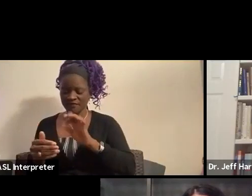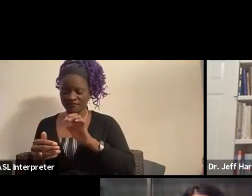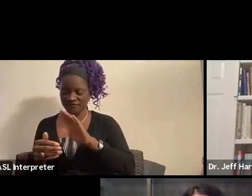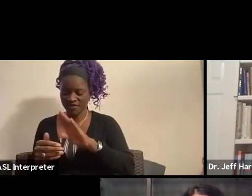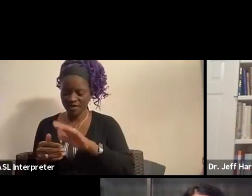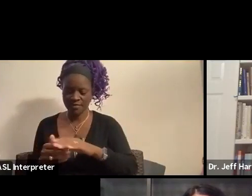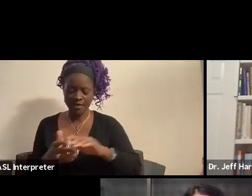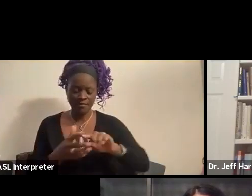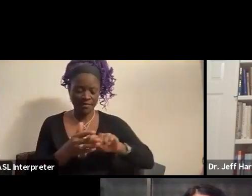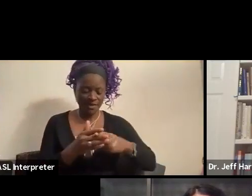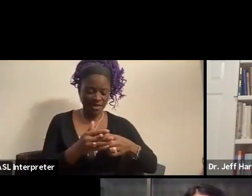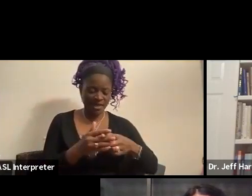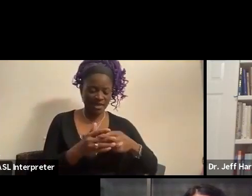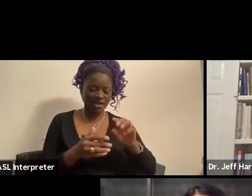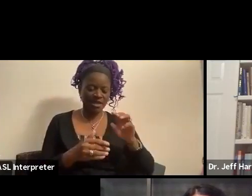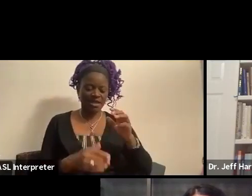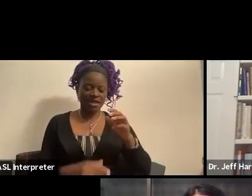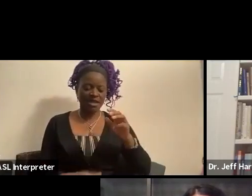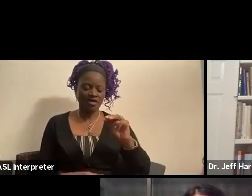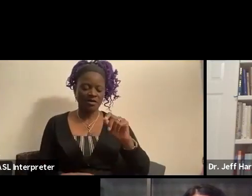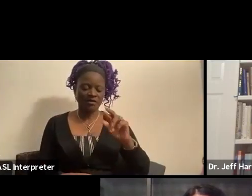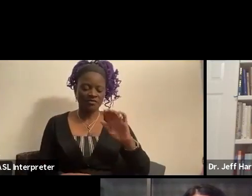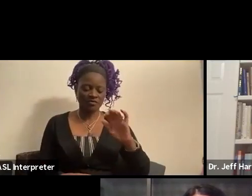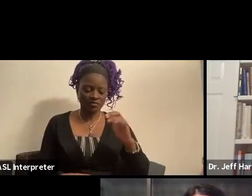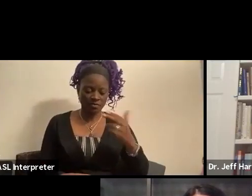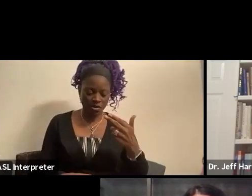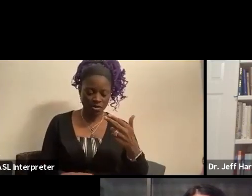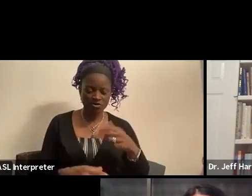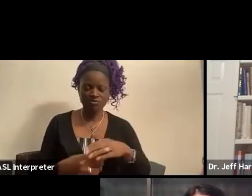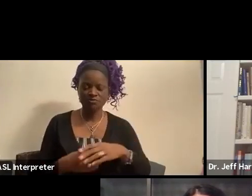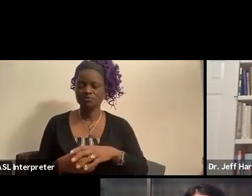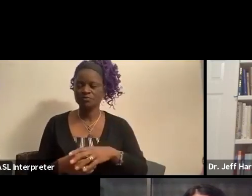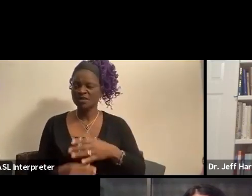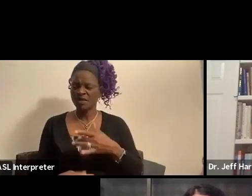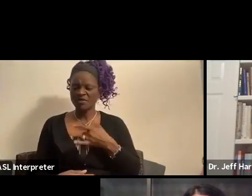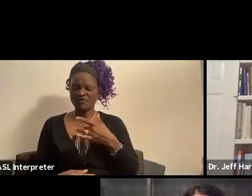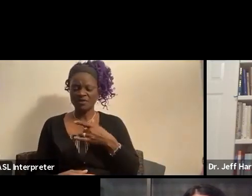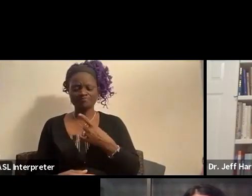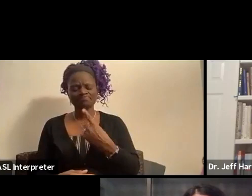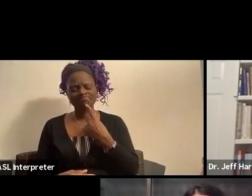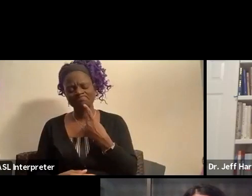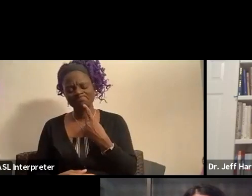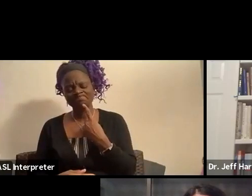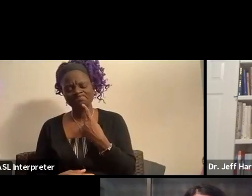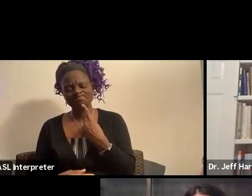There's been some disappointments in the supply chain since then.